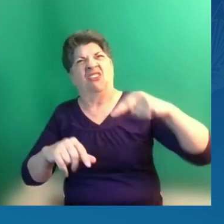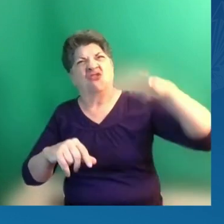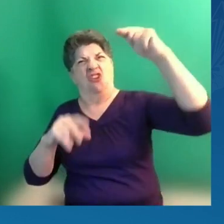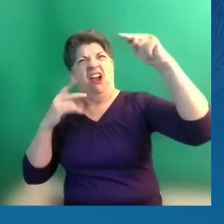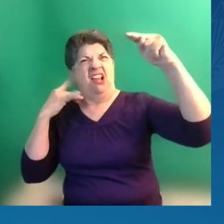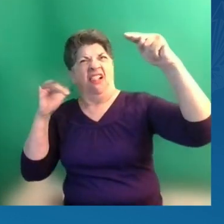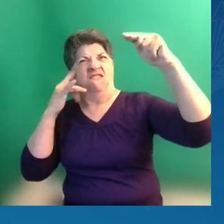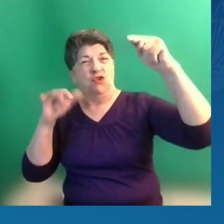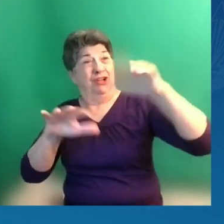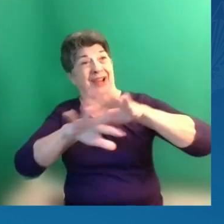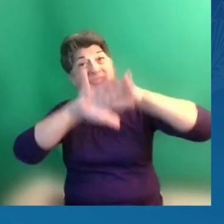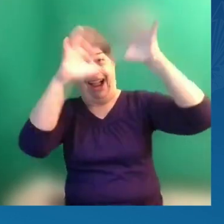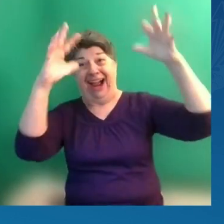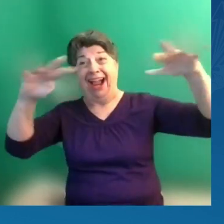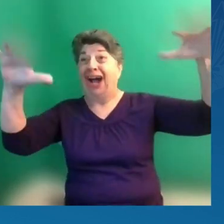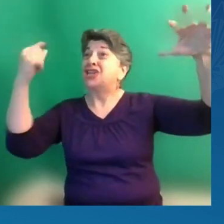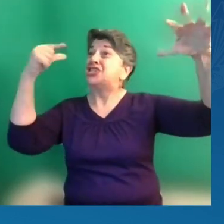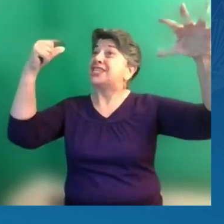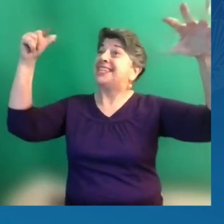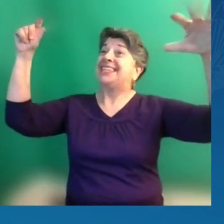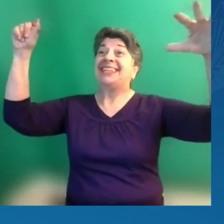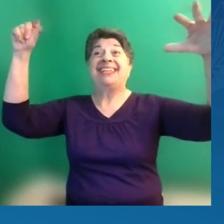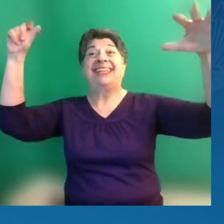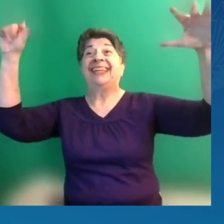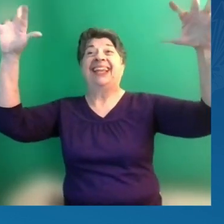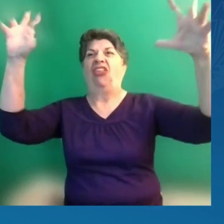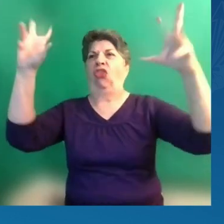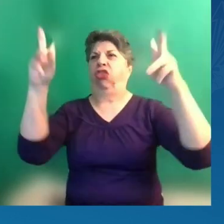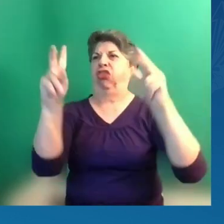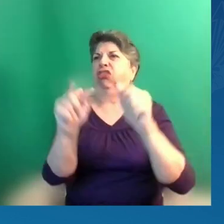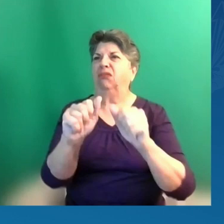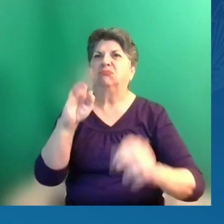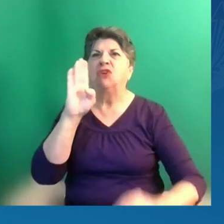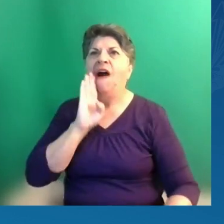And everyone -- from my mother, our teachers, the radio DJs --